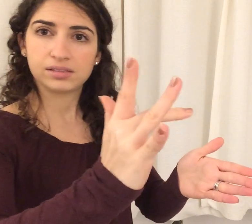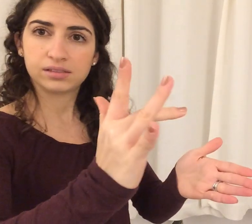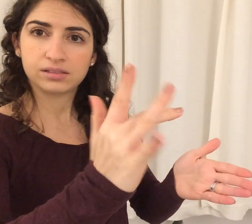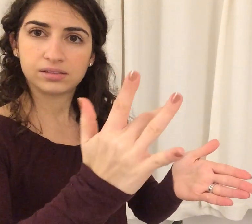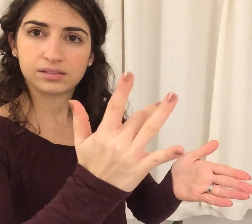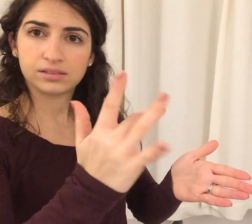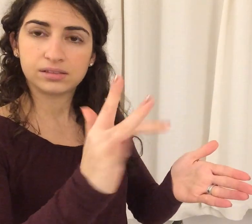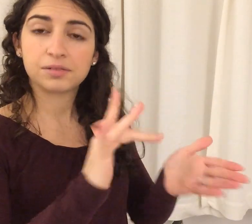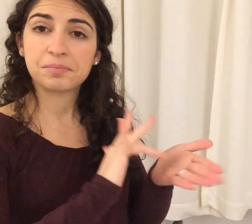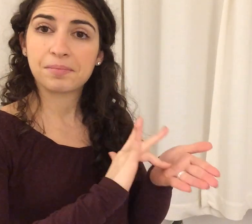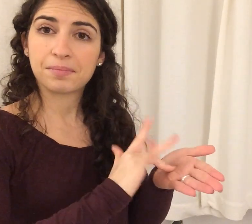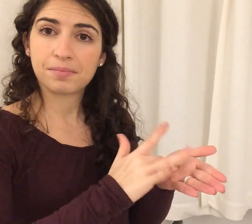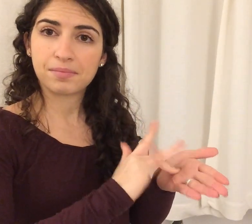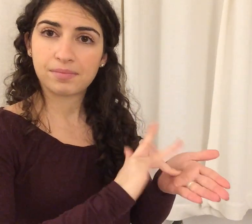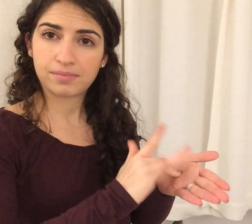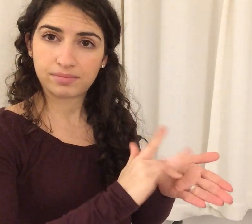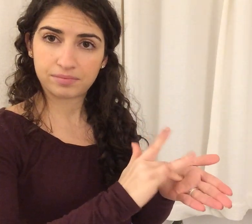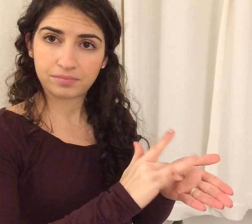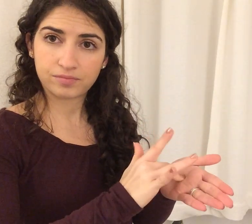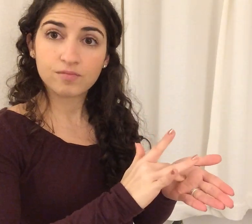medicine.